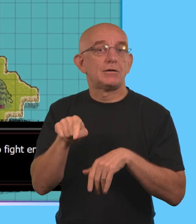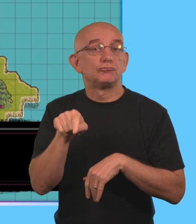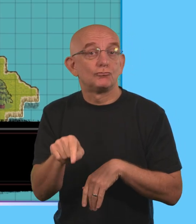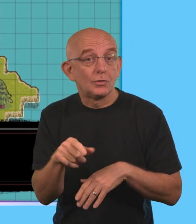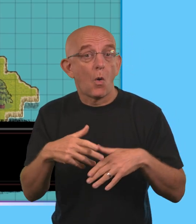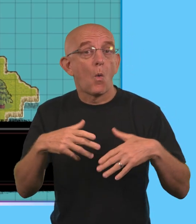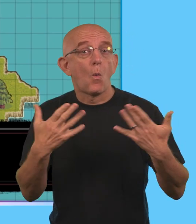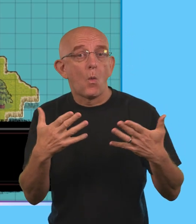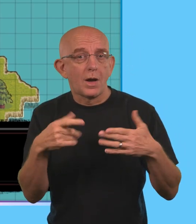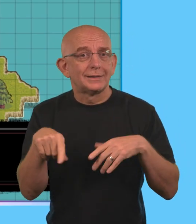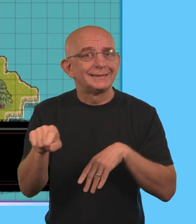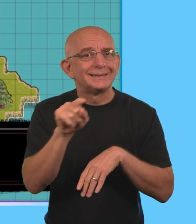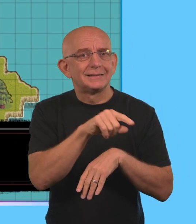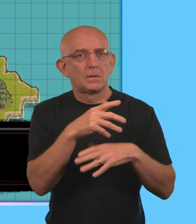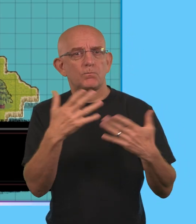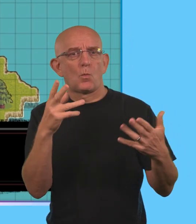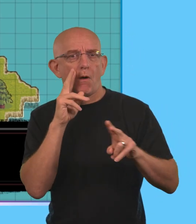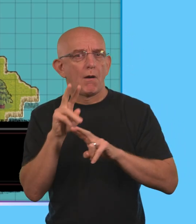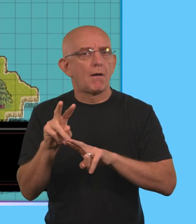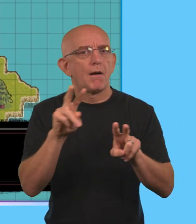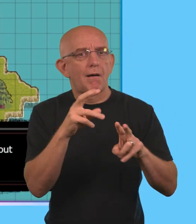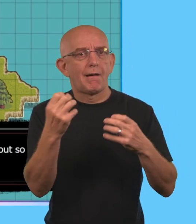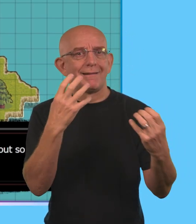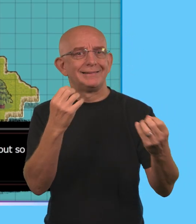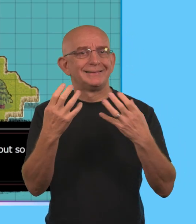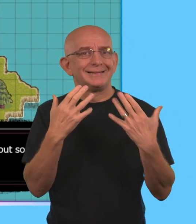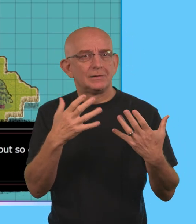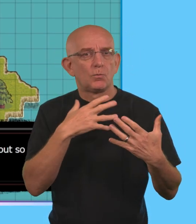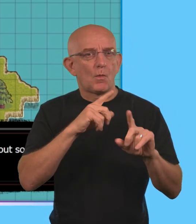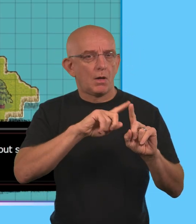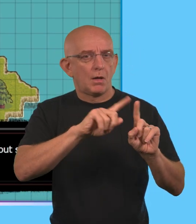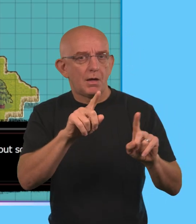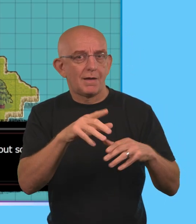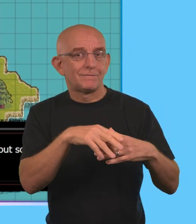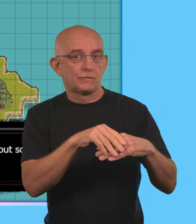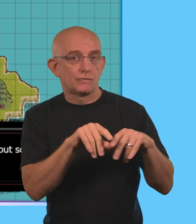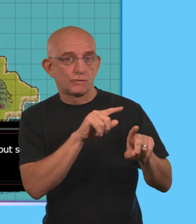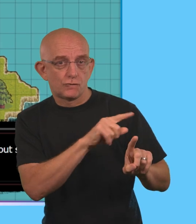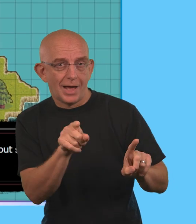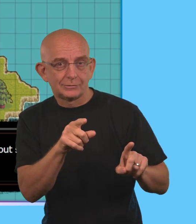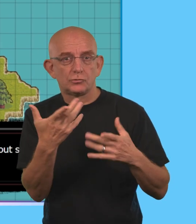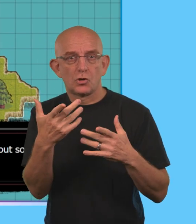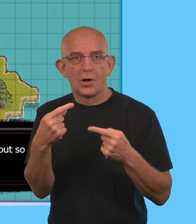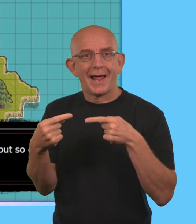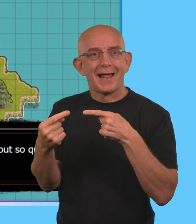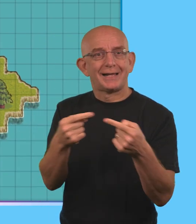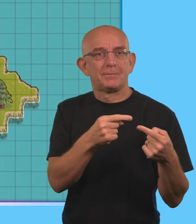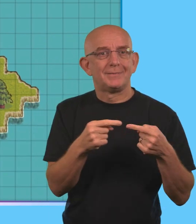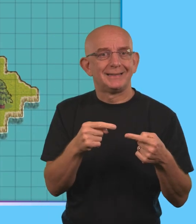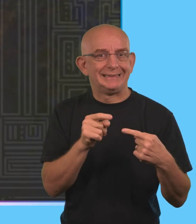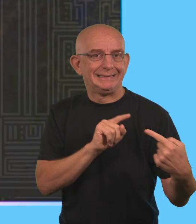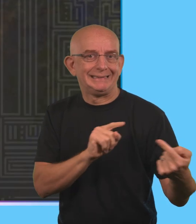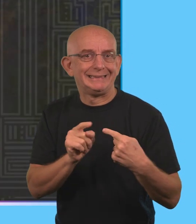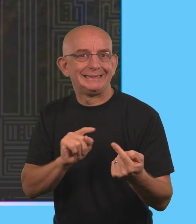Or to make faction indicators more visible, to differentiate your friends from enemies in the heat of battle.